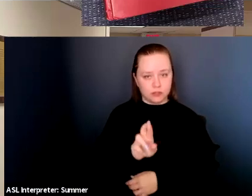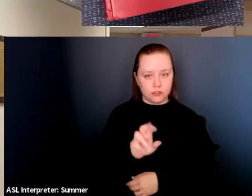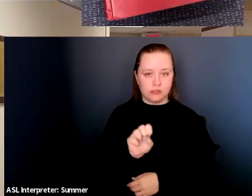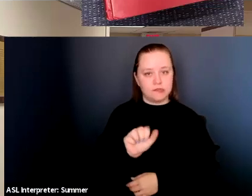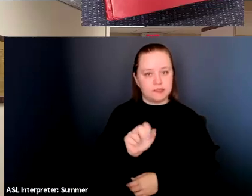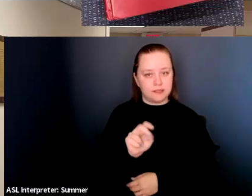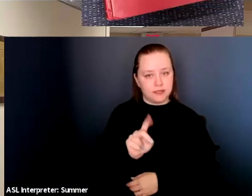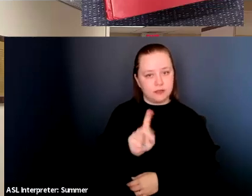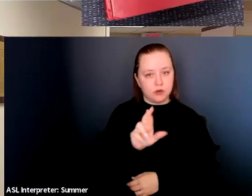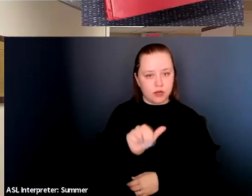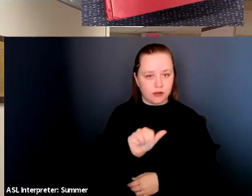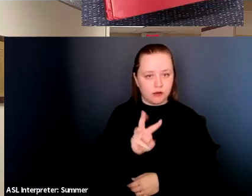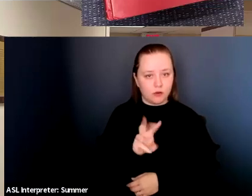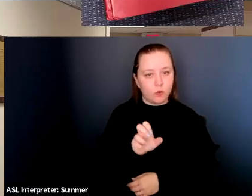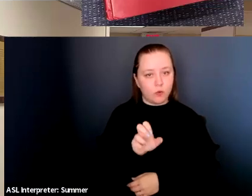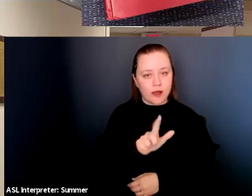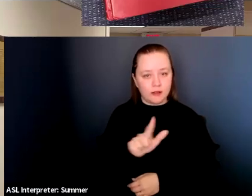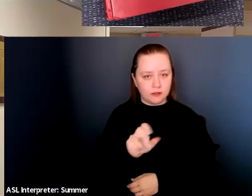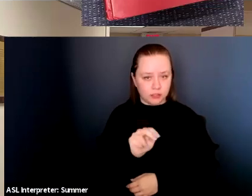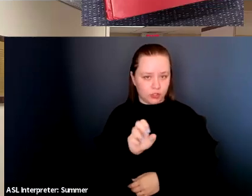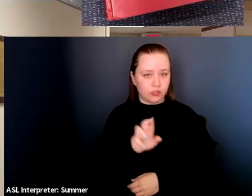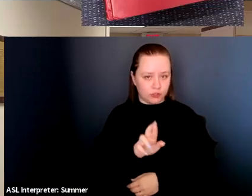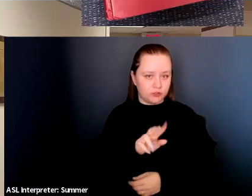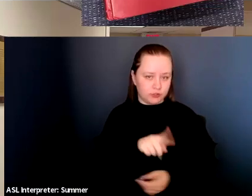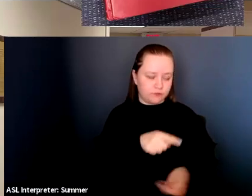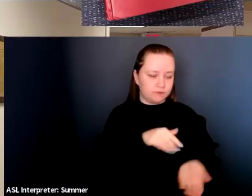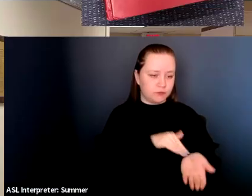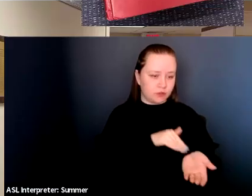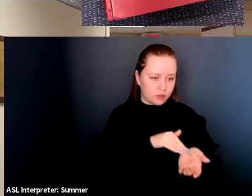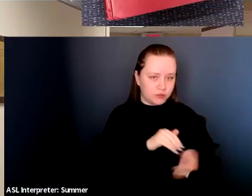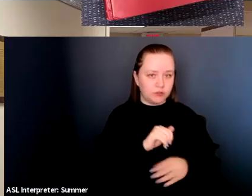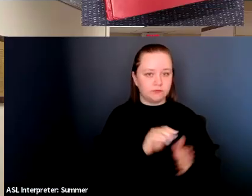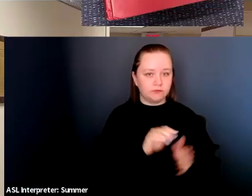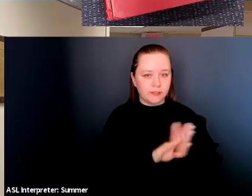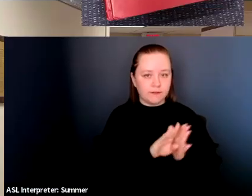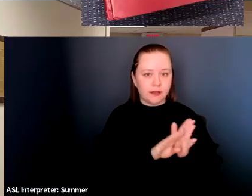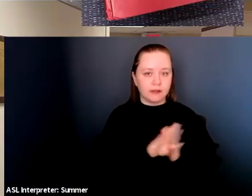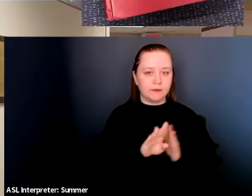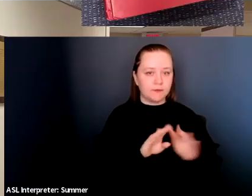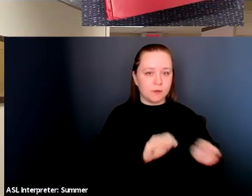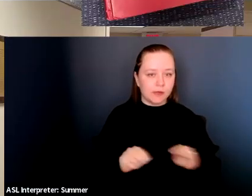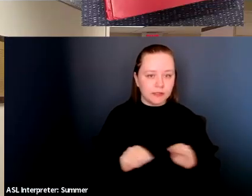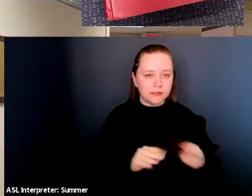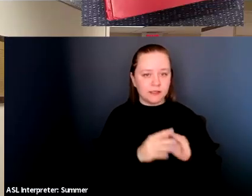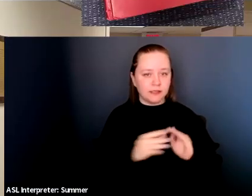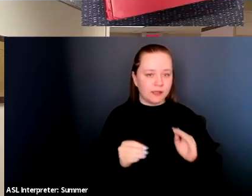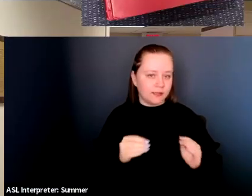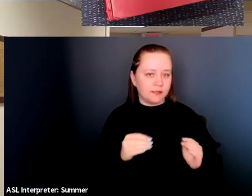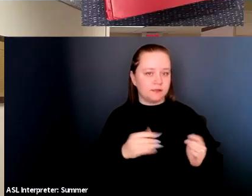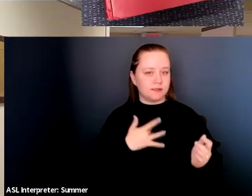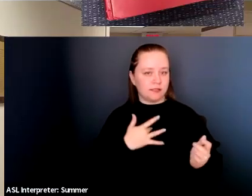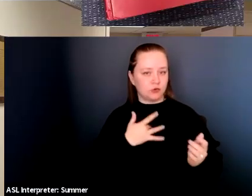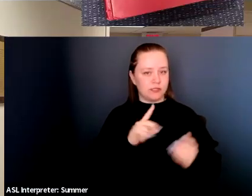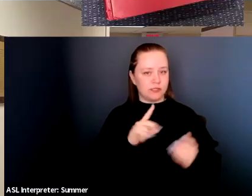mobility and sensory disabilities as an adult, really led an amazing life and helped start our clinic.